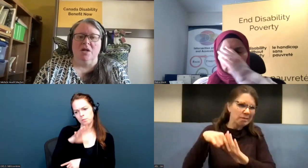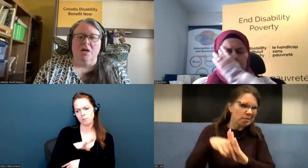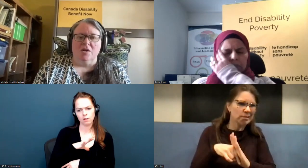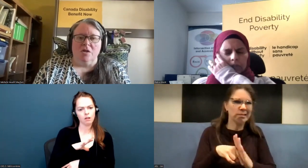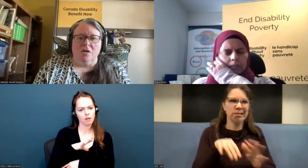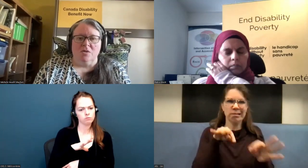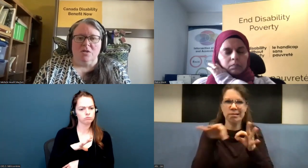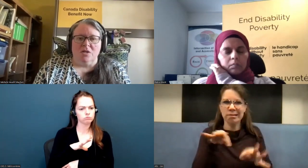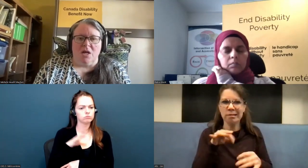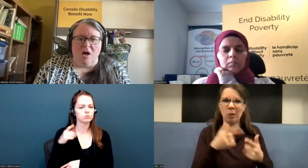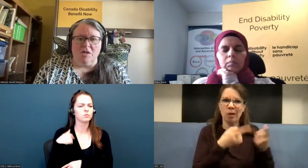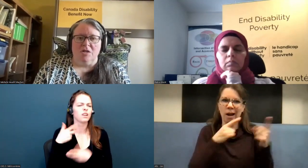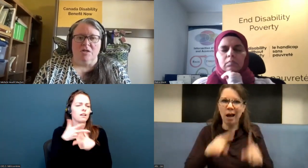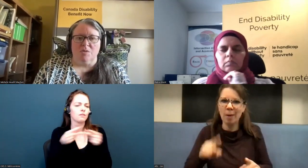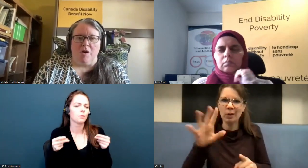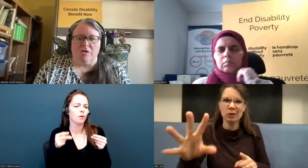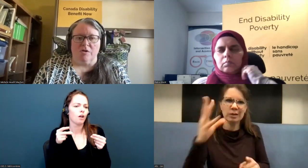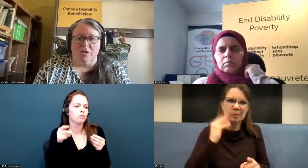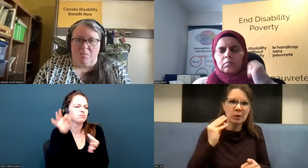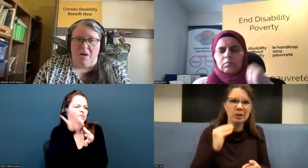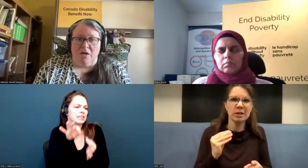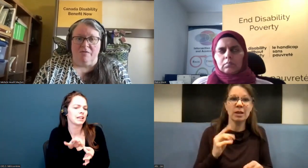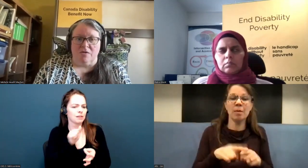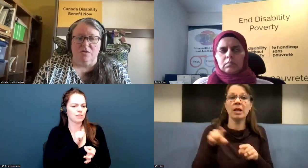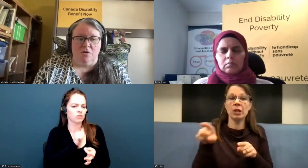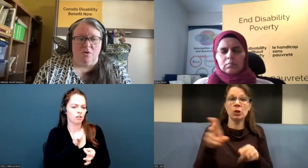SOMEONE WHO USES AN INCONTINENCE PRODUCT AS MANY OF US DO.